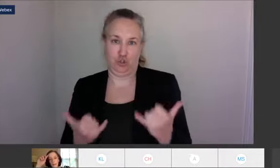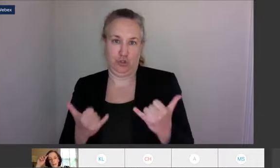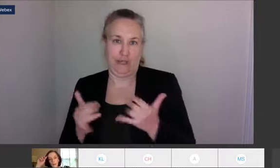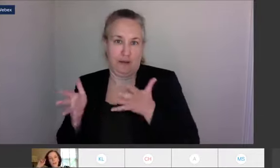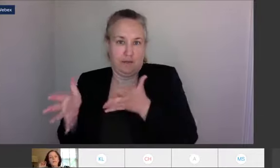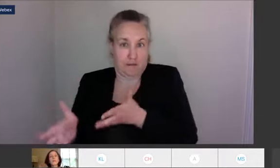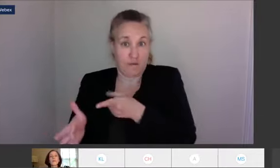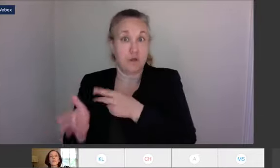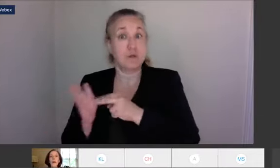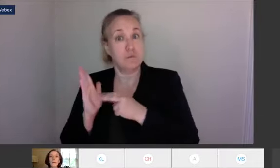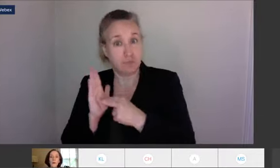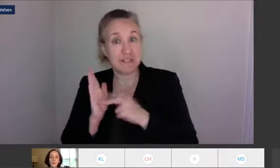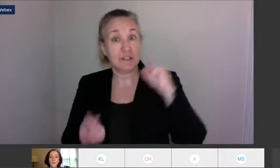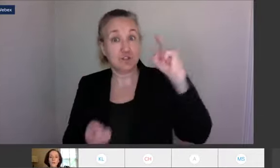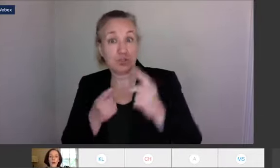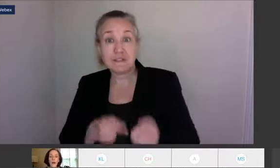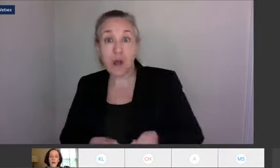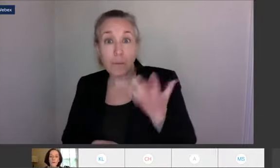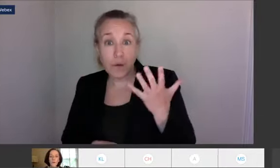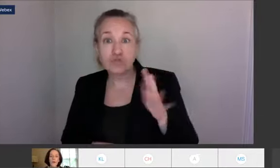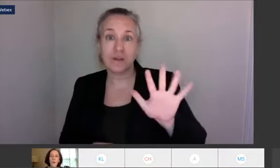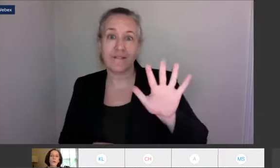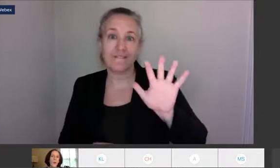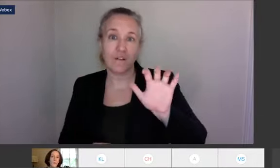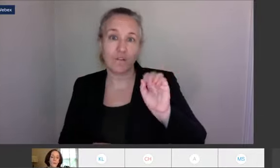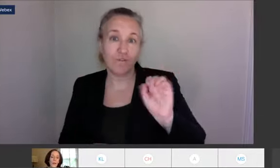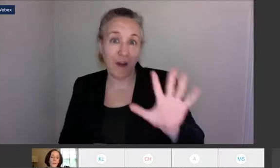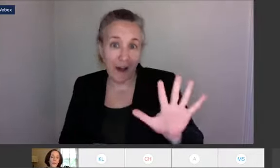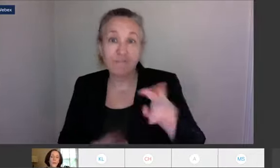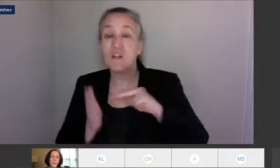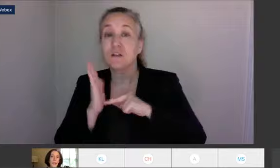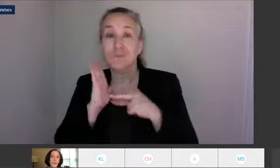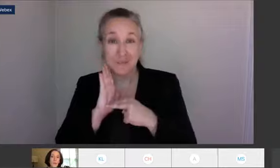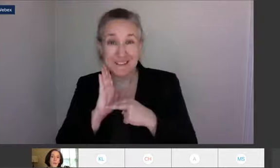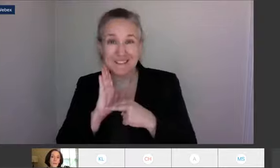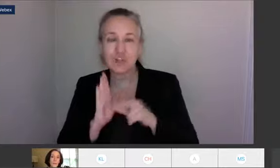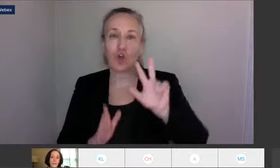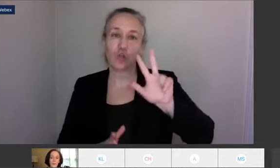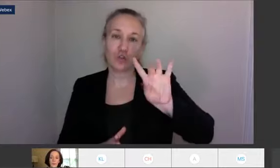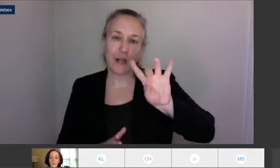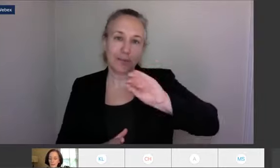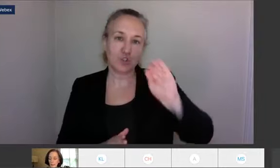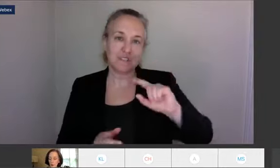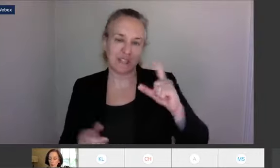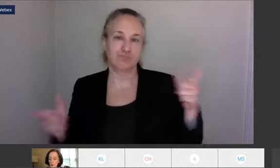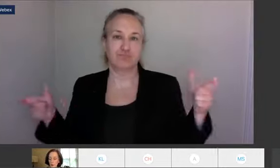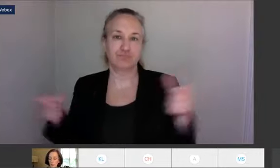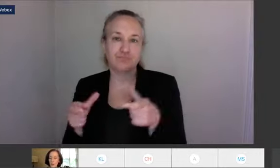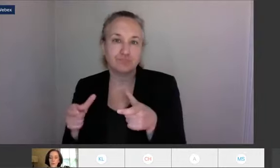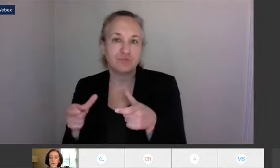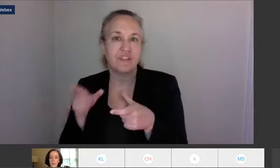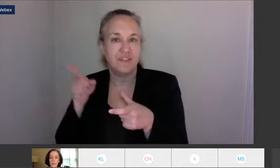decrease of 505 which represents a 38% decrease in our correctional facility